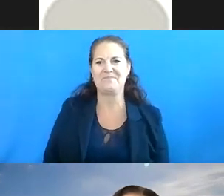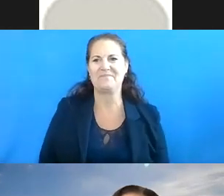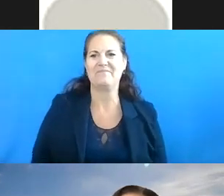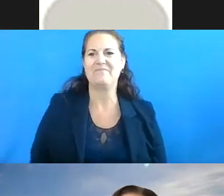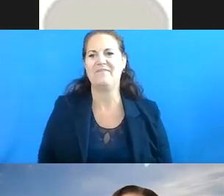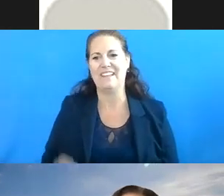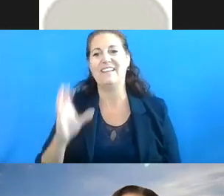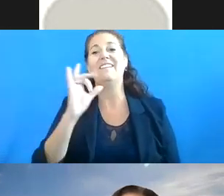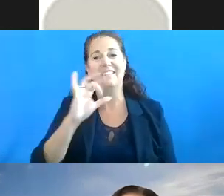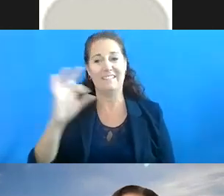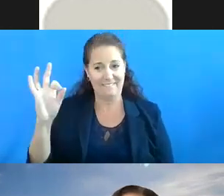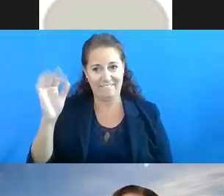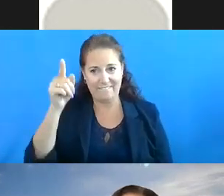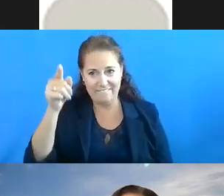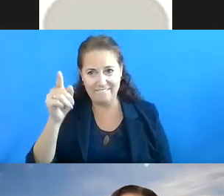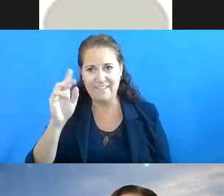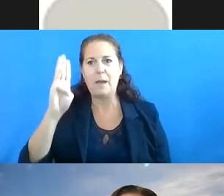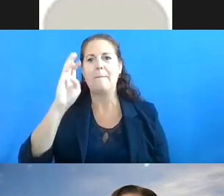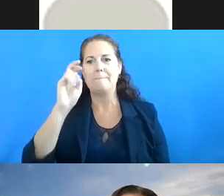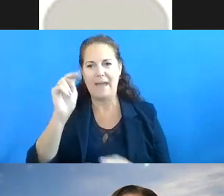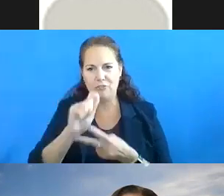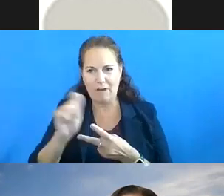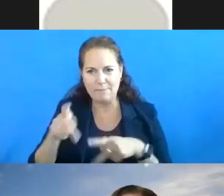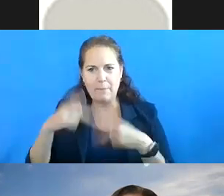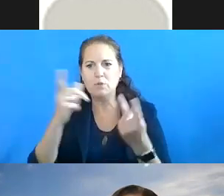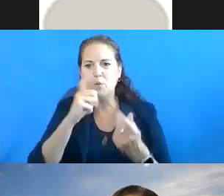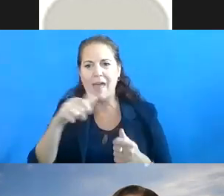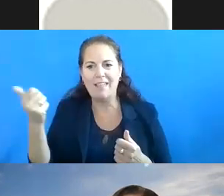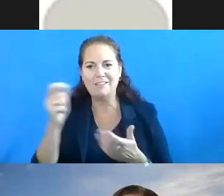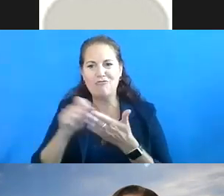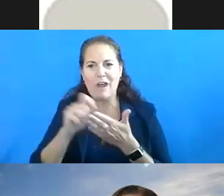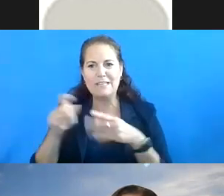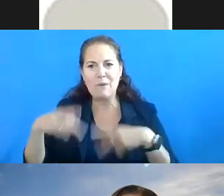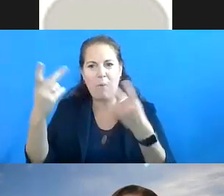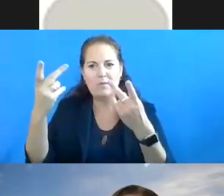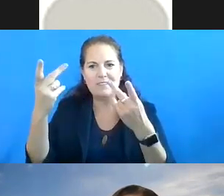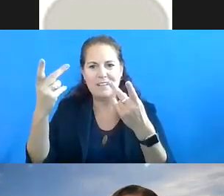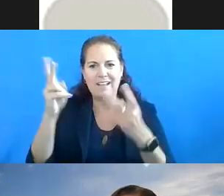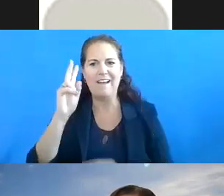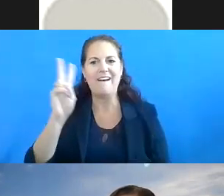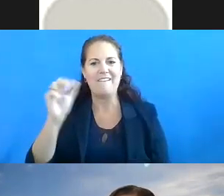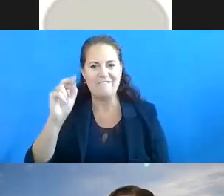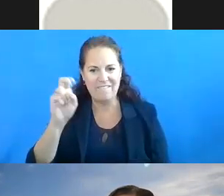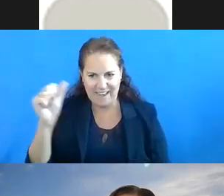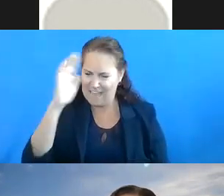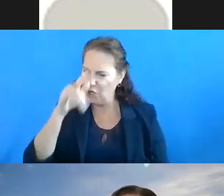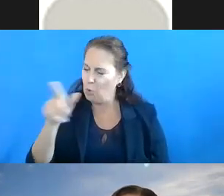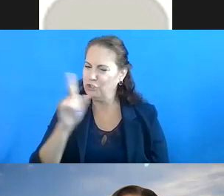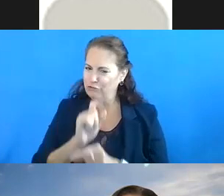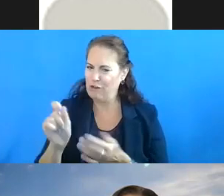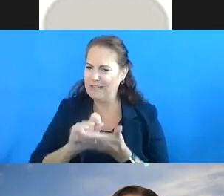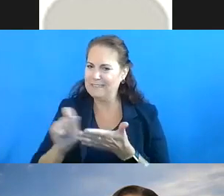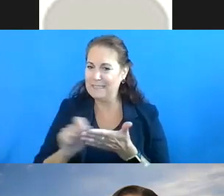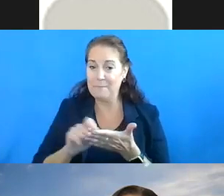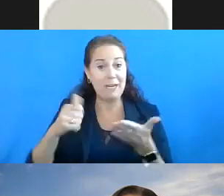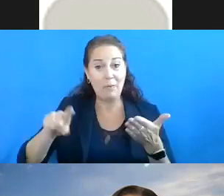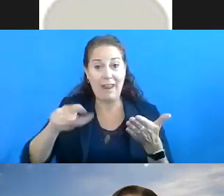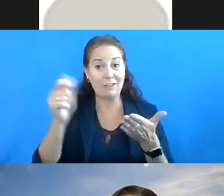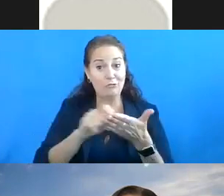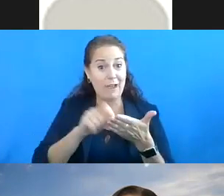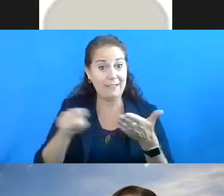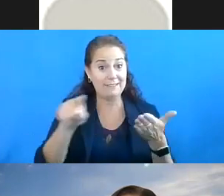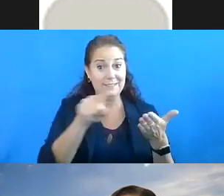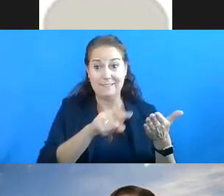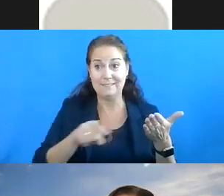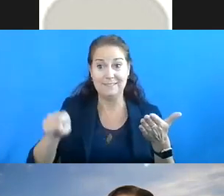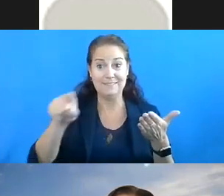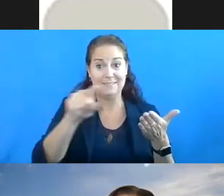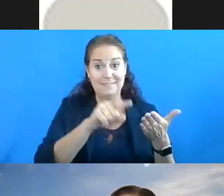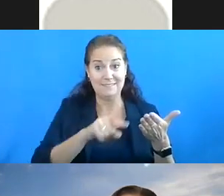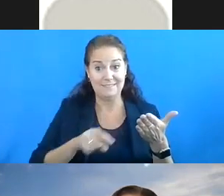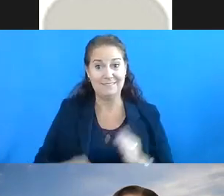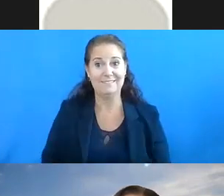Ok, I see Cliff writes proposals, Ben writes proposals. I know Vanessa writes proposals.